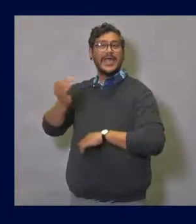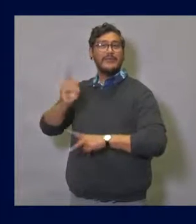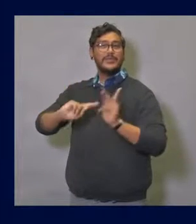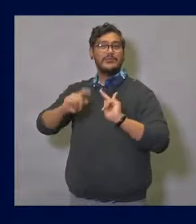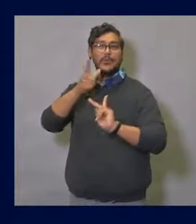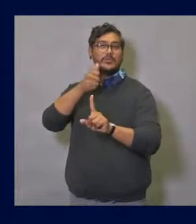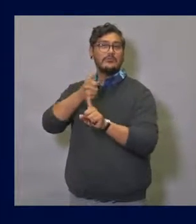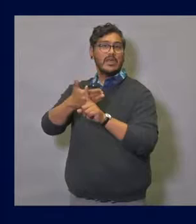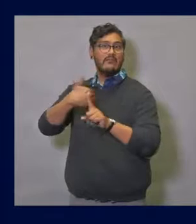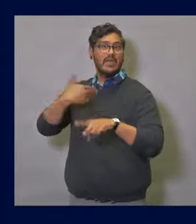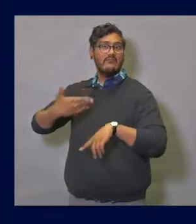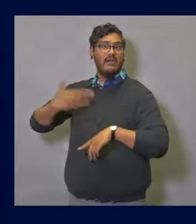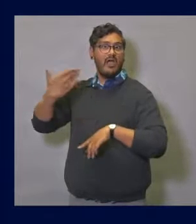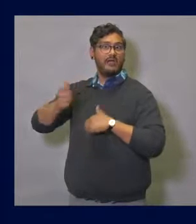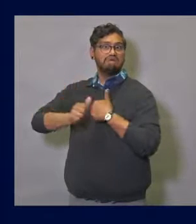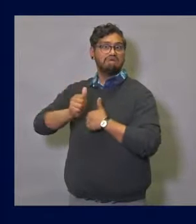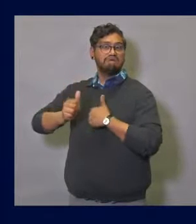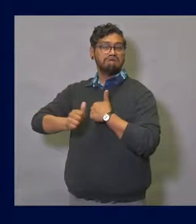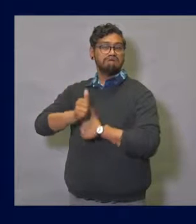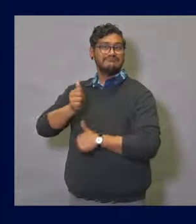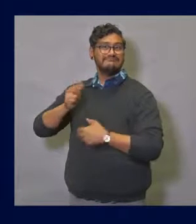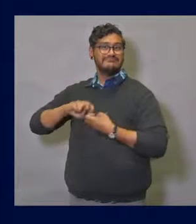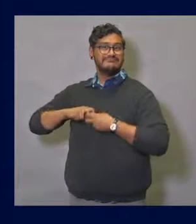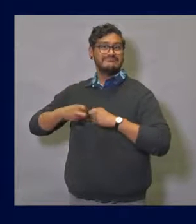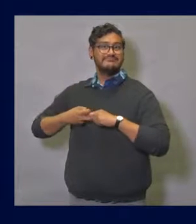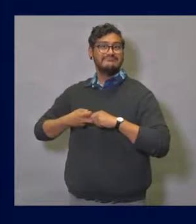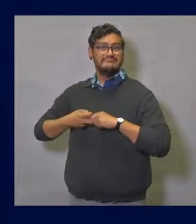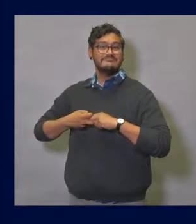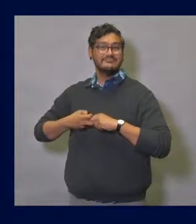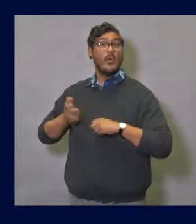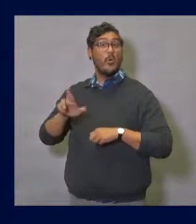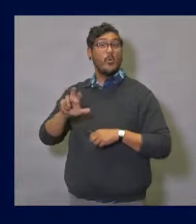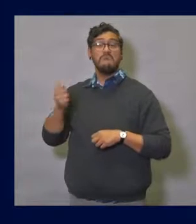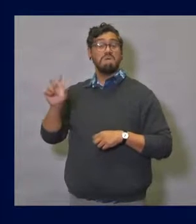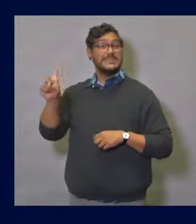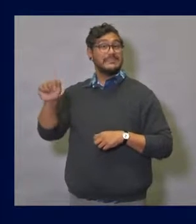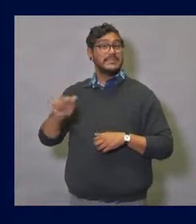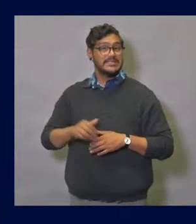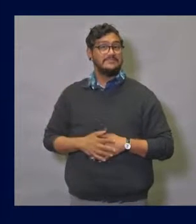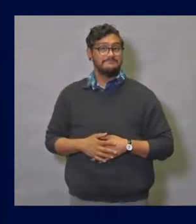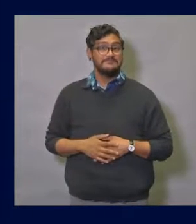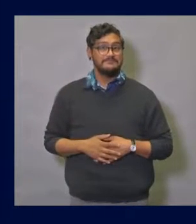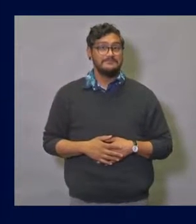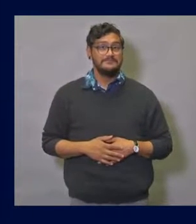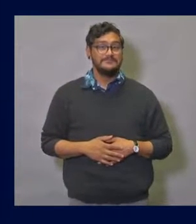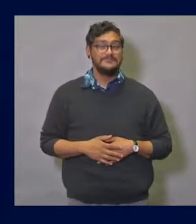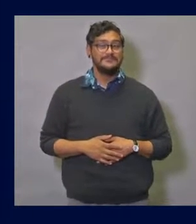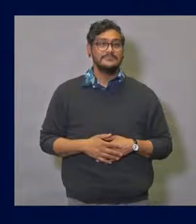CUADRO POR CIENTO DE NUESTRO SUMINISTRO DE LA PRIMERA DOSIS